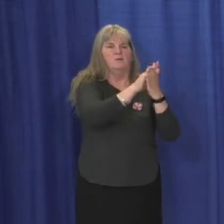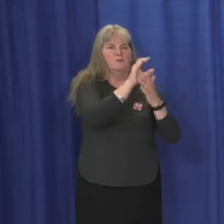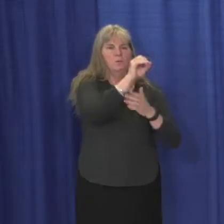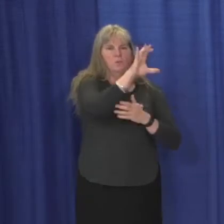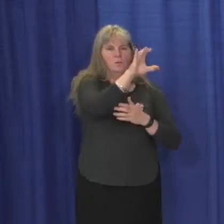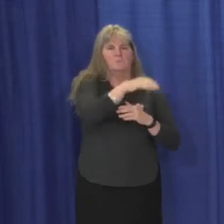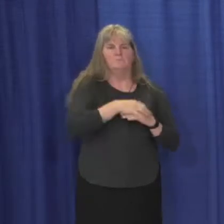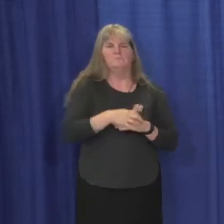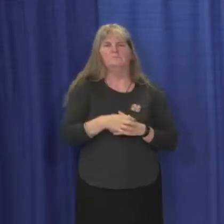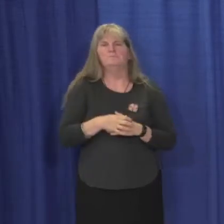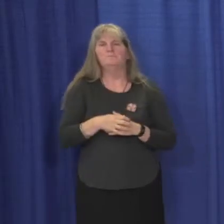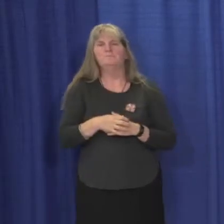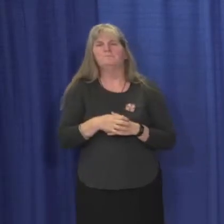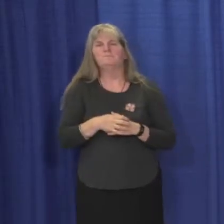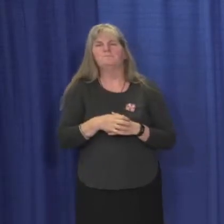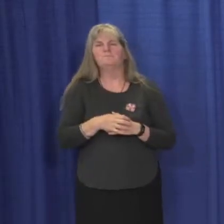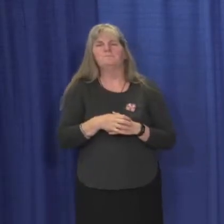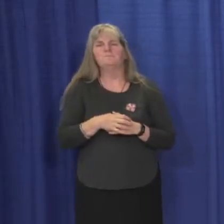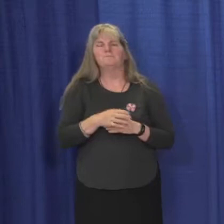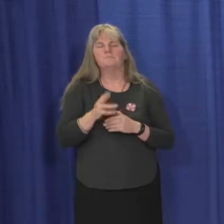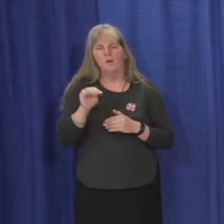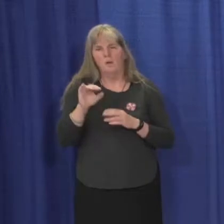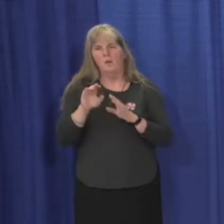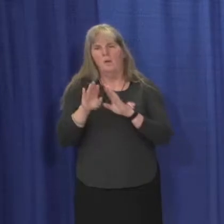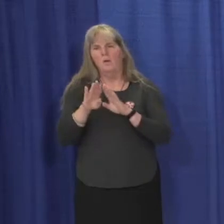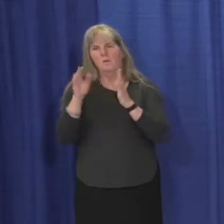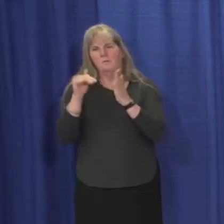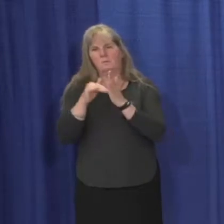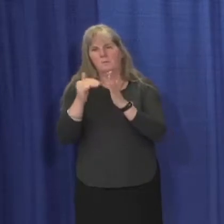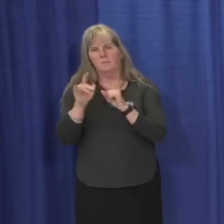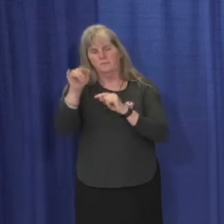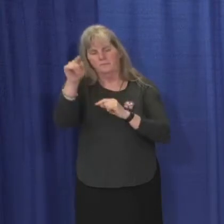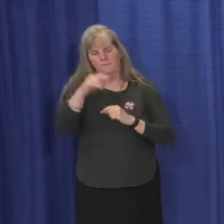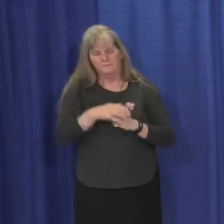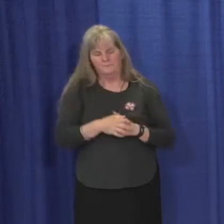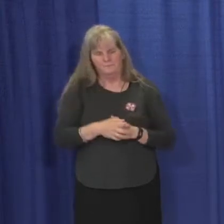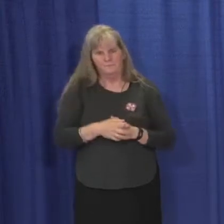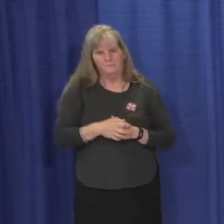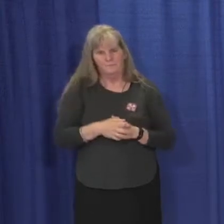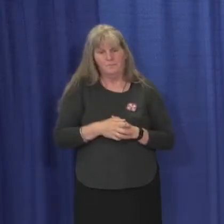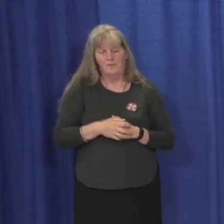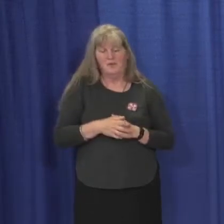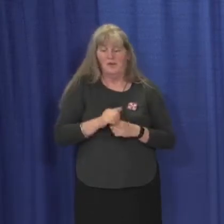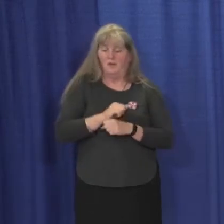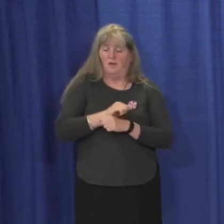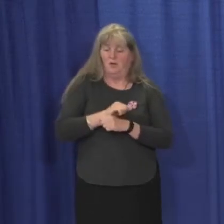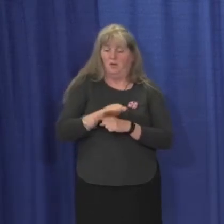Friday at the school. As we follow the virus activity